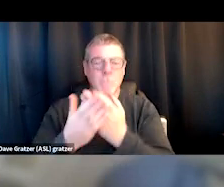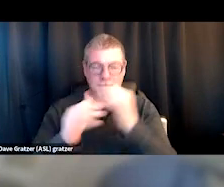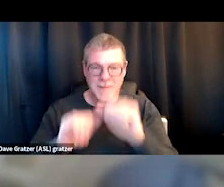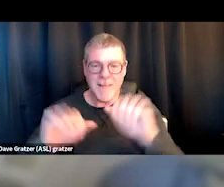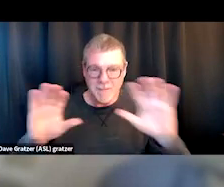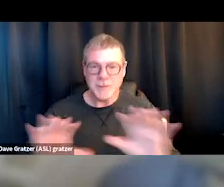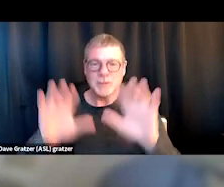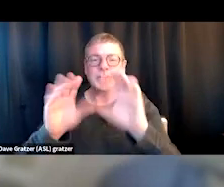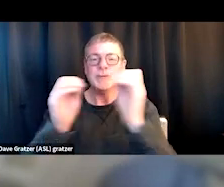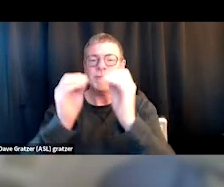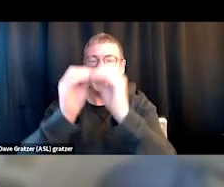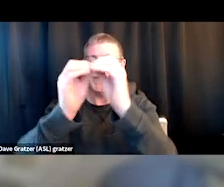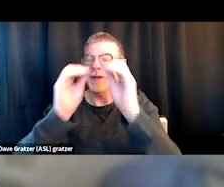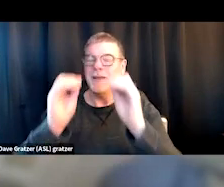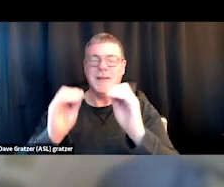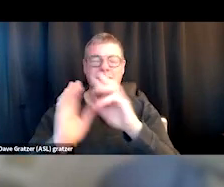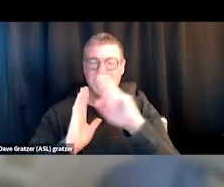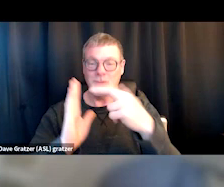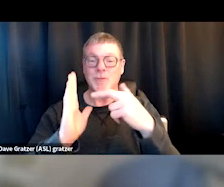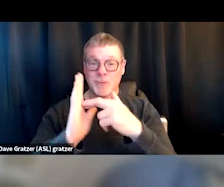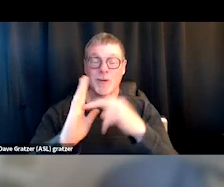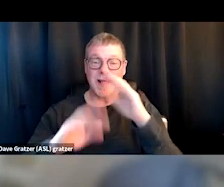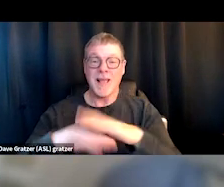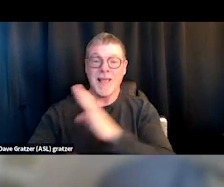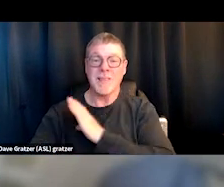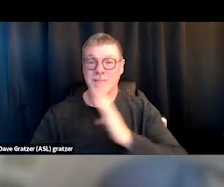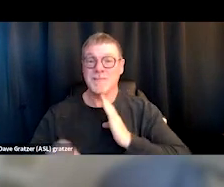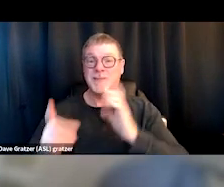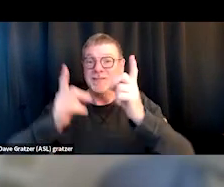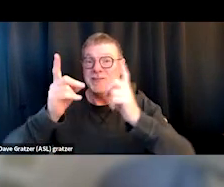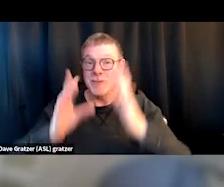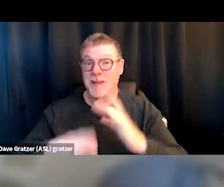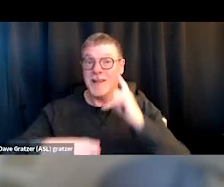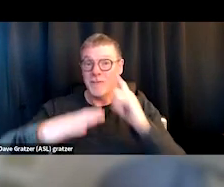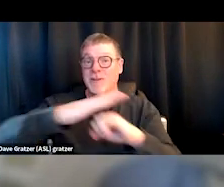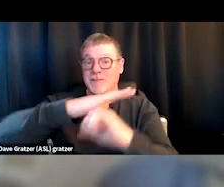and in this role as being on the board of directors for Foundations for To Freedom,